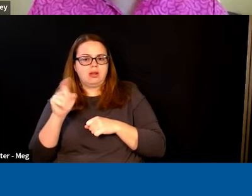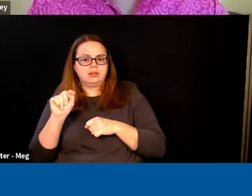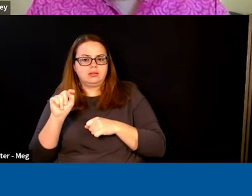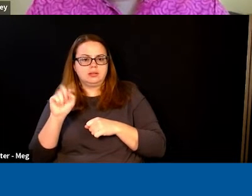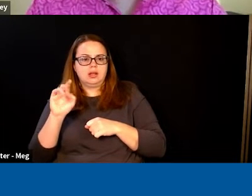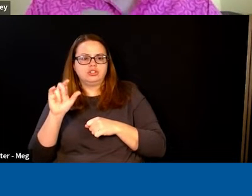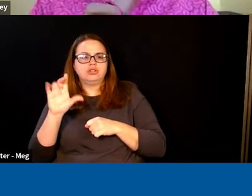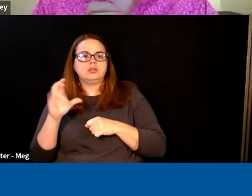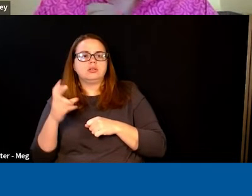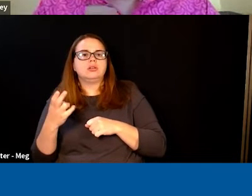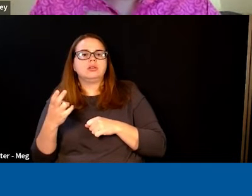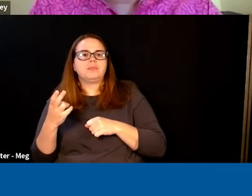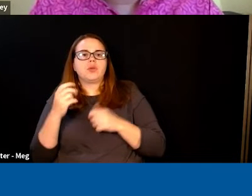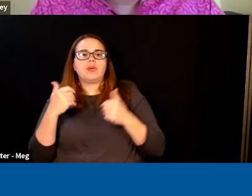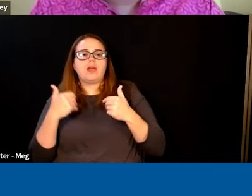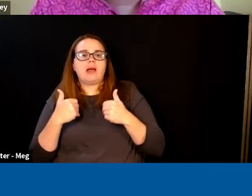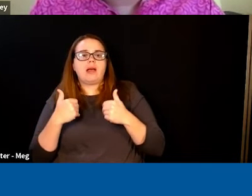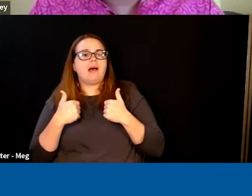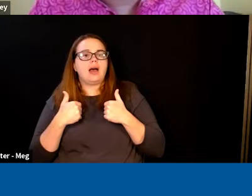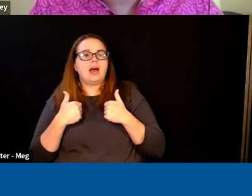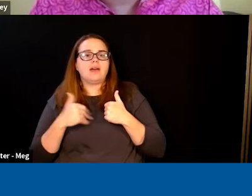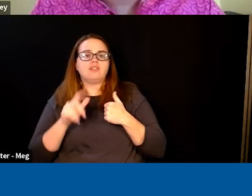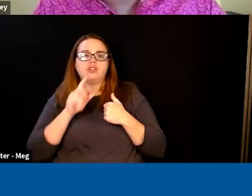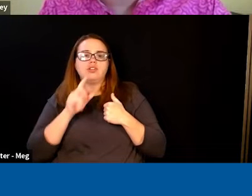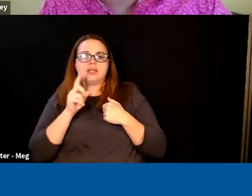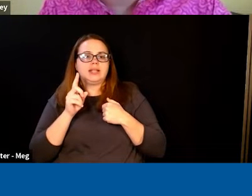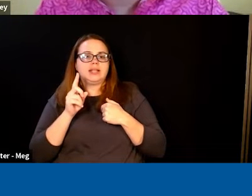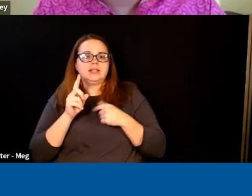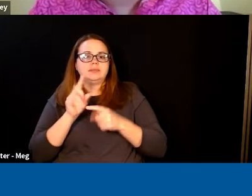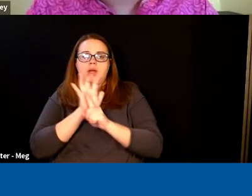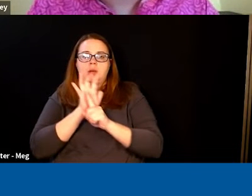We have here a very trendy web text input without a border.